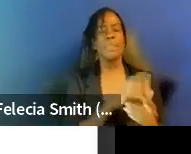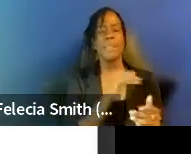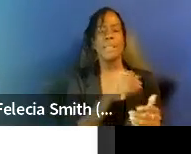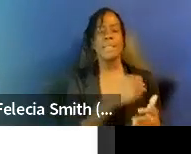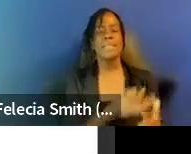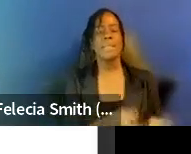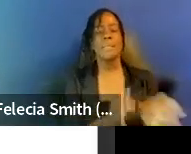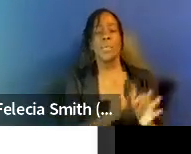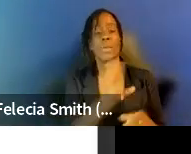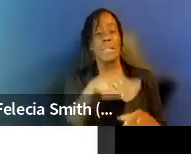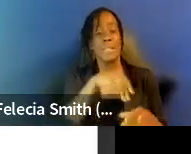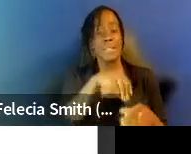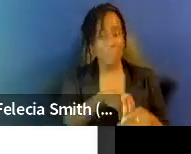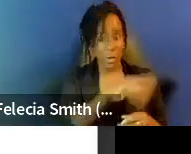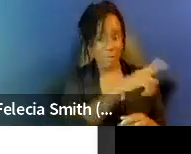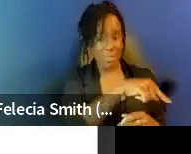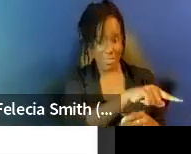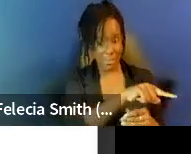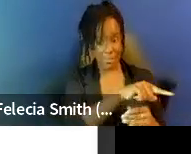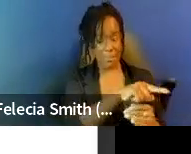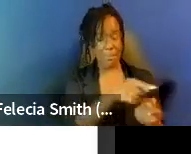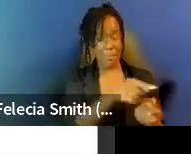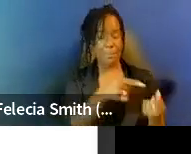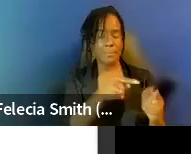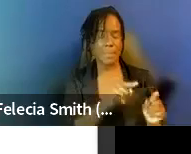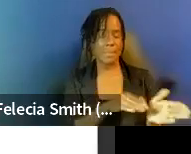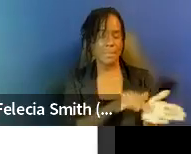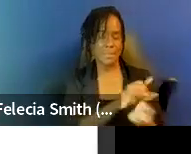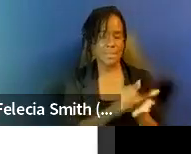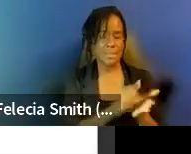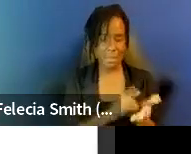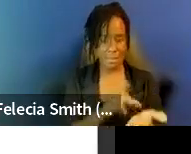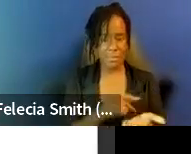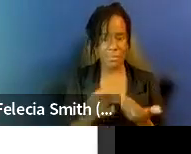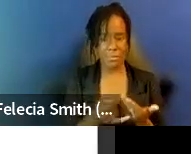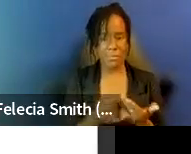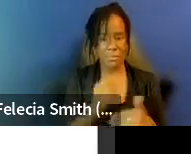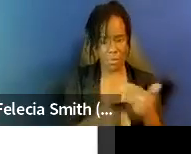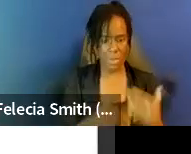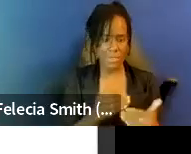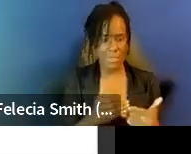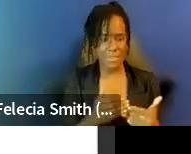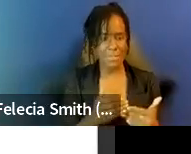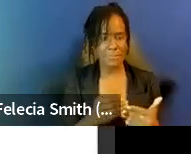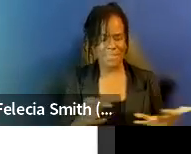design. I might reframe that around human-centered and thinking about individual not